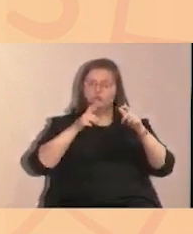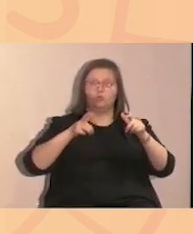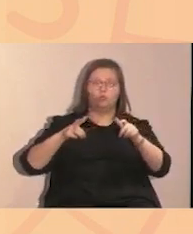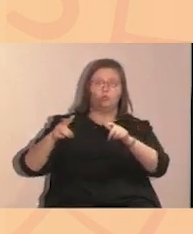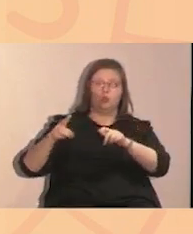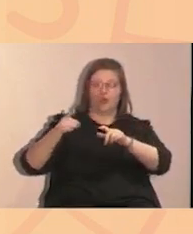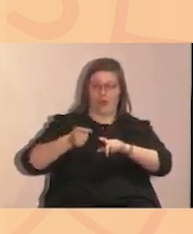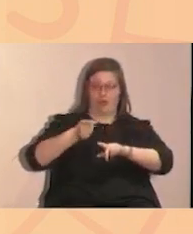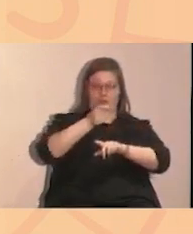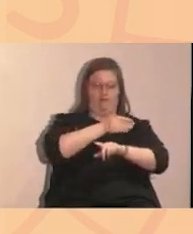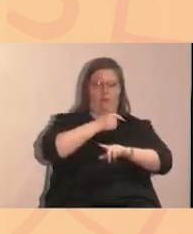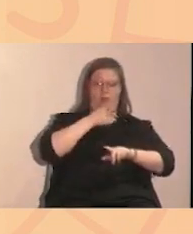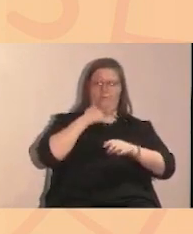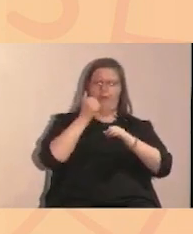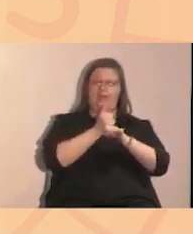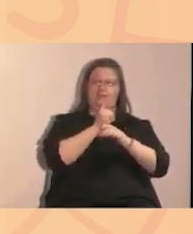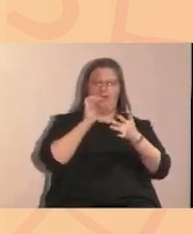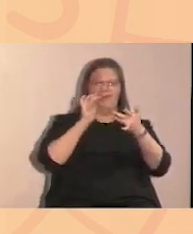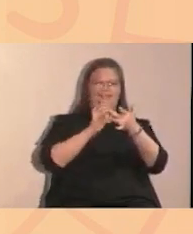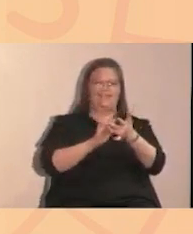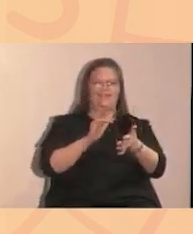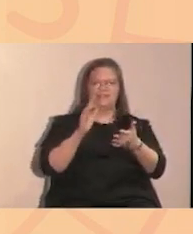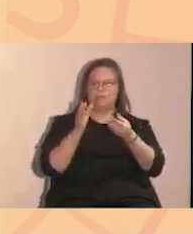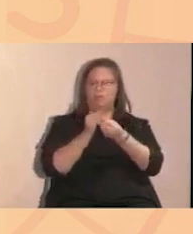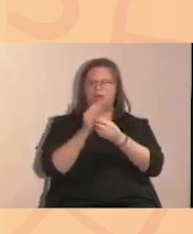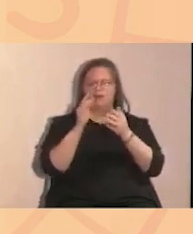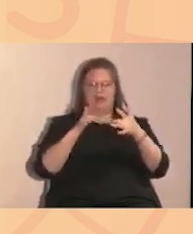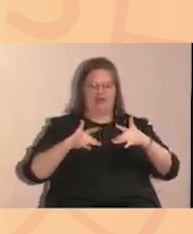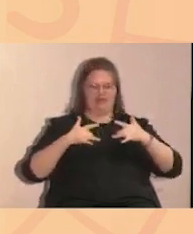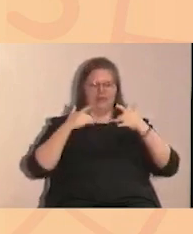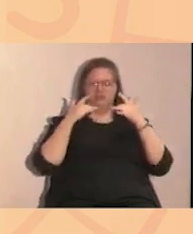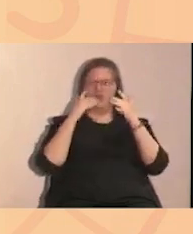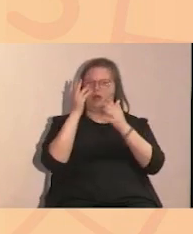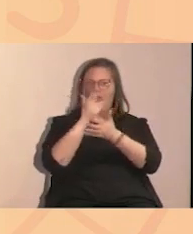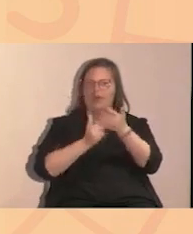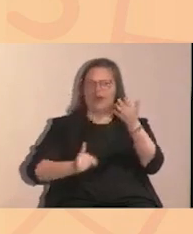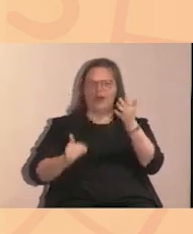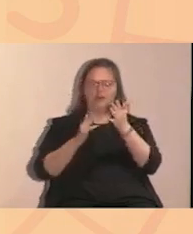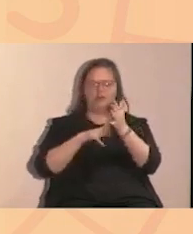made a connection with a textiles artist called Mariaan Pugh and was able to manifest these really incredible,